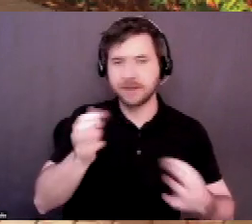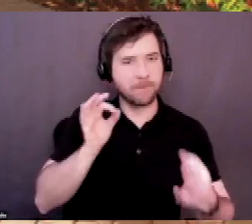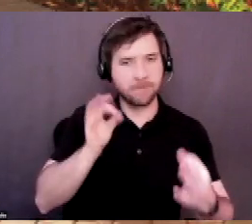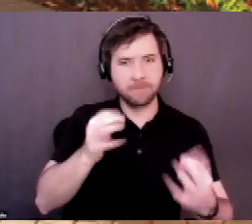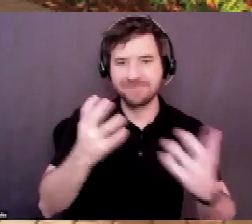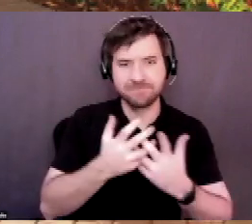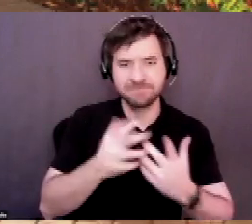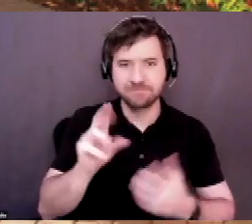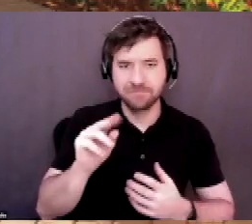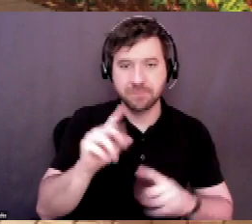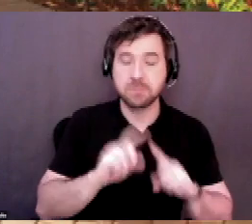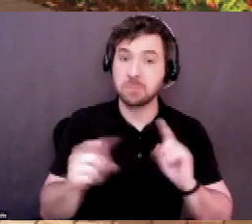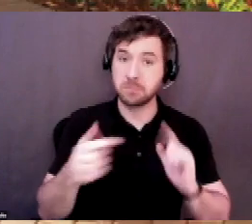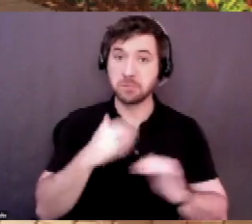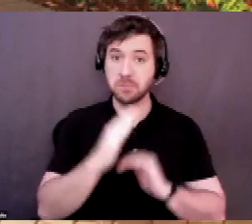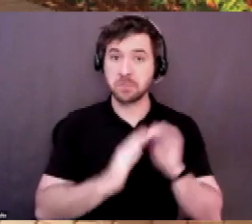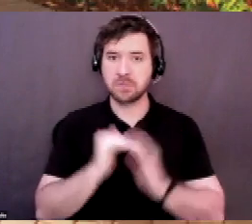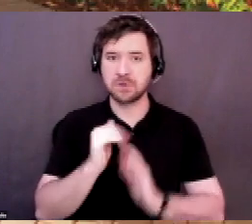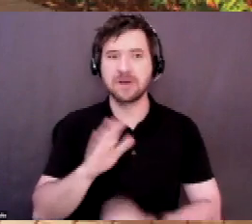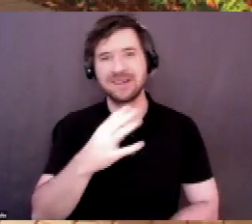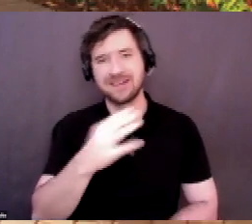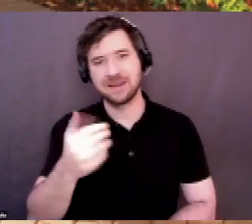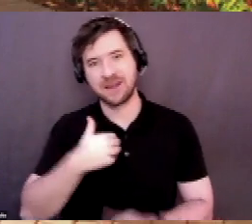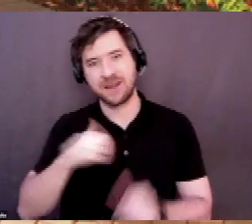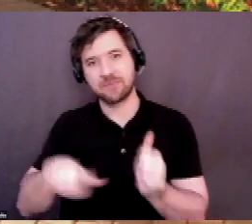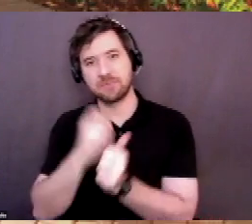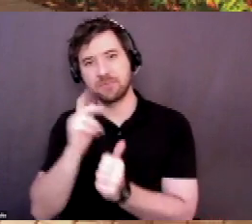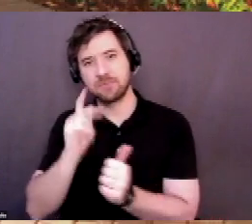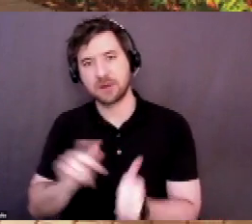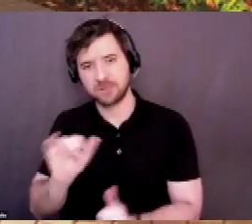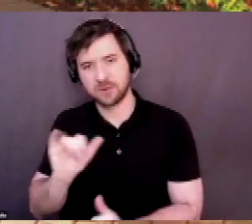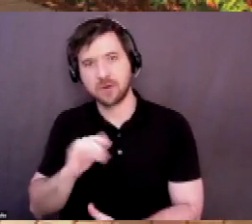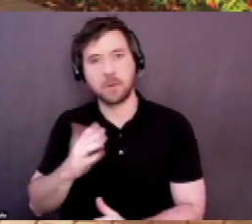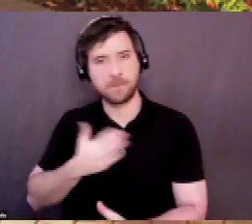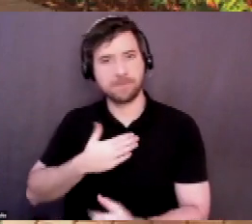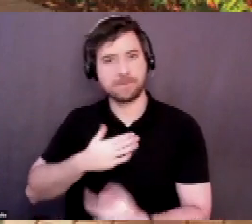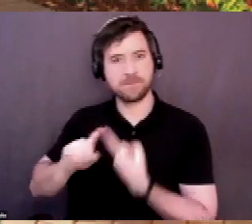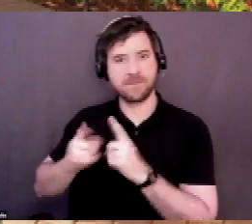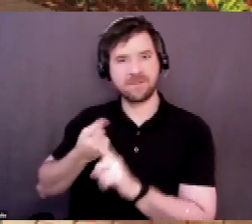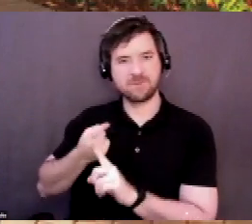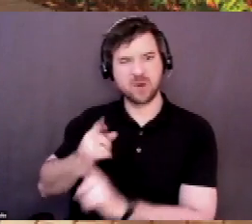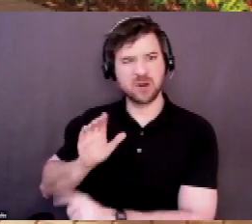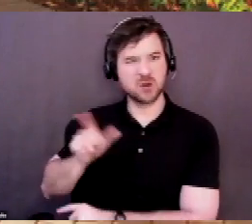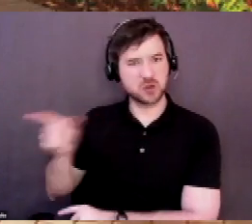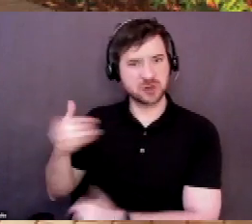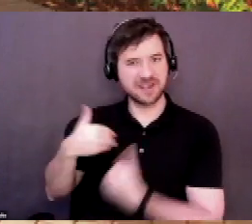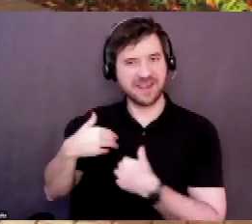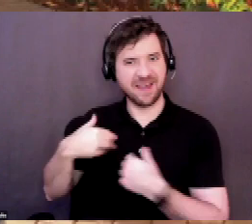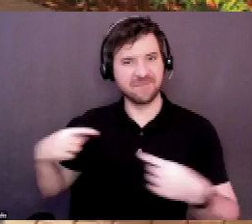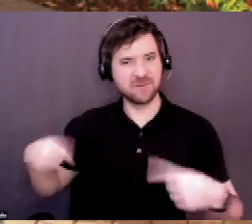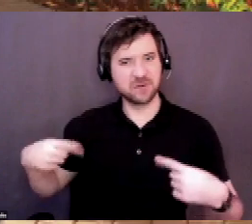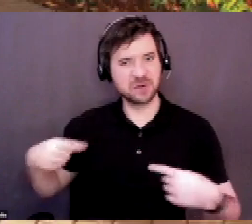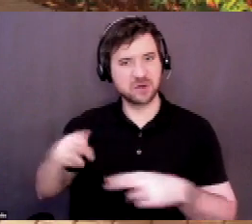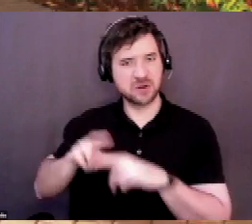And I also had a back up. I had a friend who had a chair that she was going to let me use, but I didn't want to take her spare,